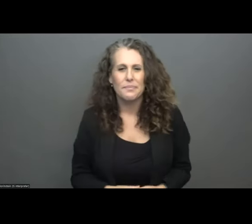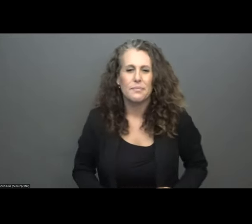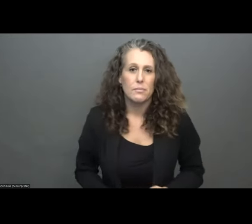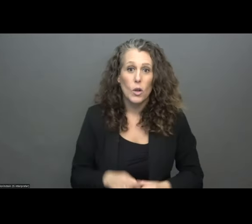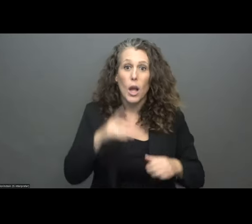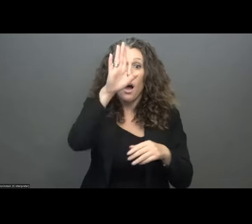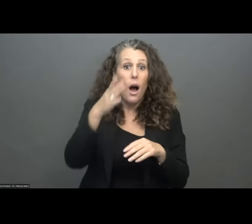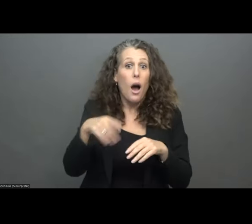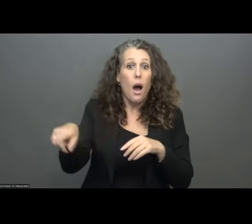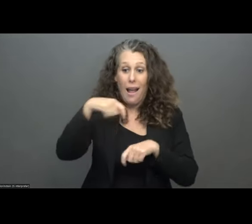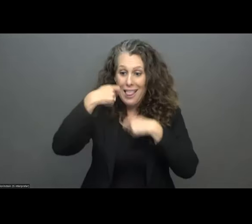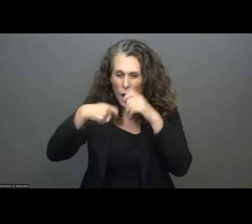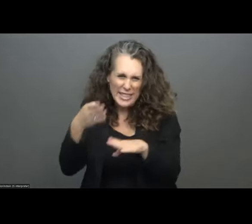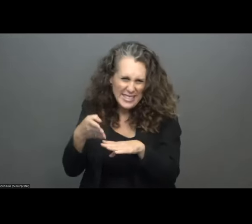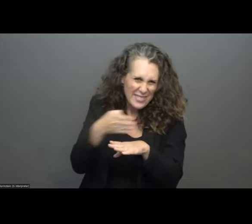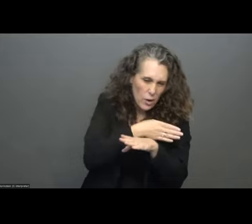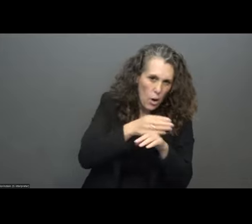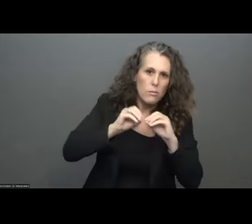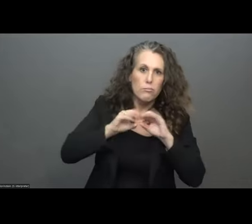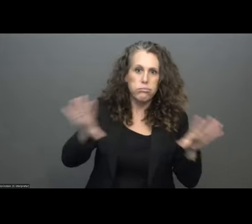broke for lunch. 14:00:44 I want to share the results with